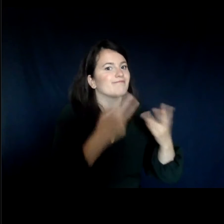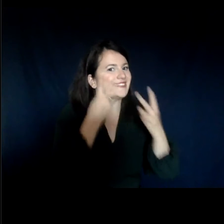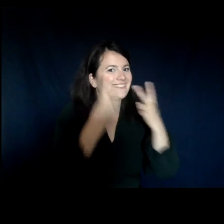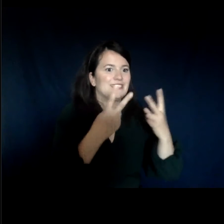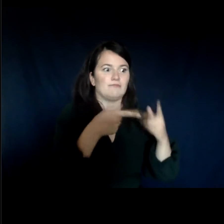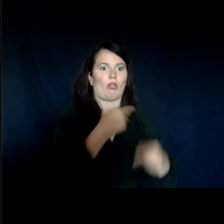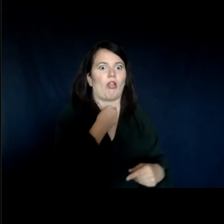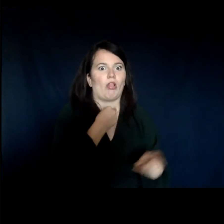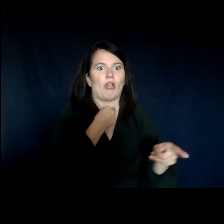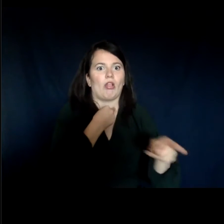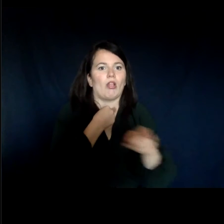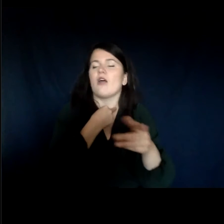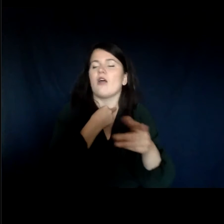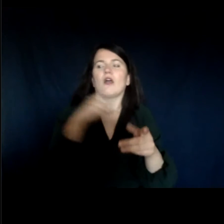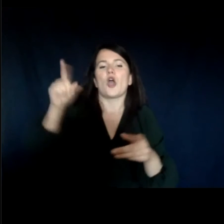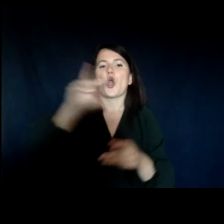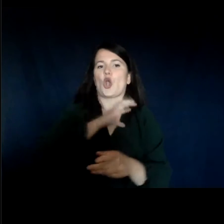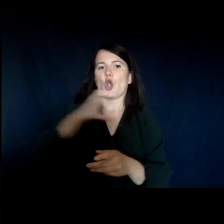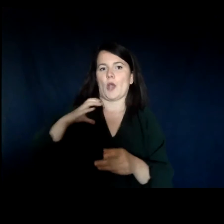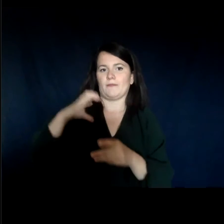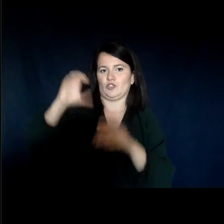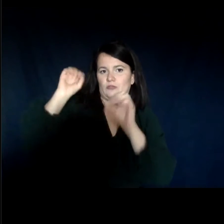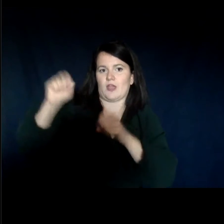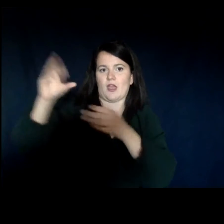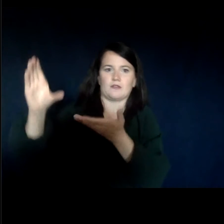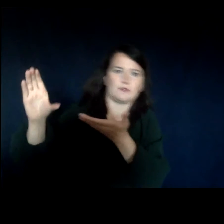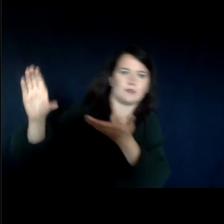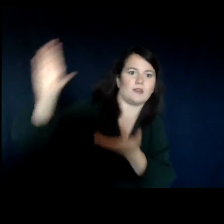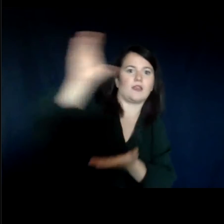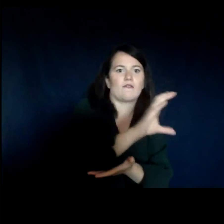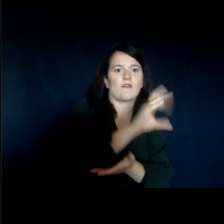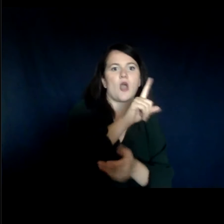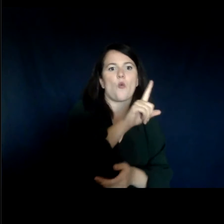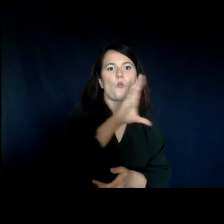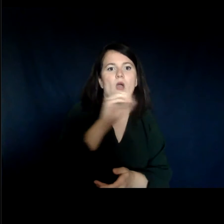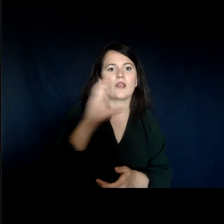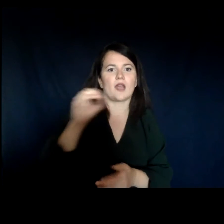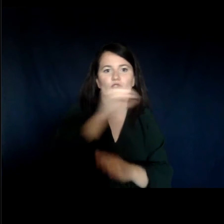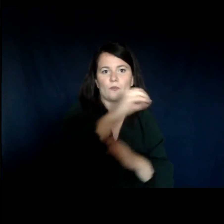until 100% of the ongoing projects for persons with disabilities.